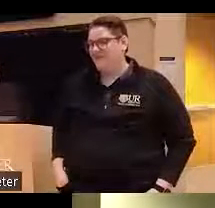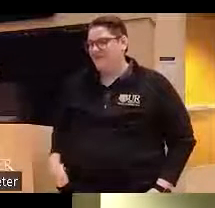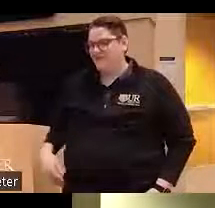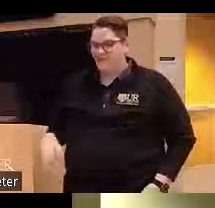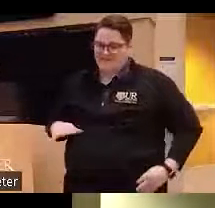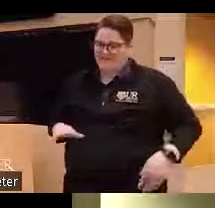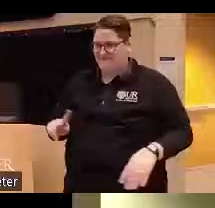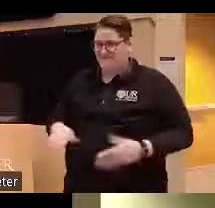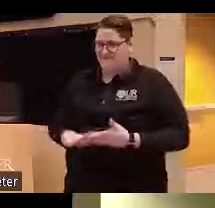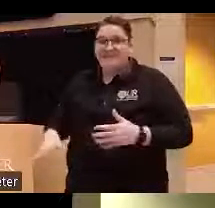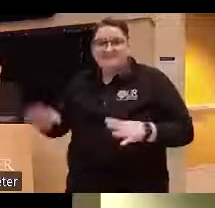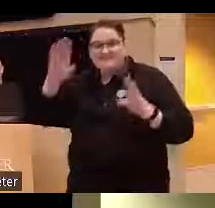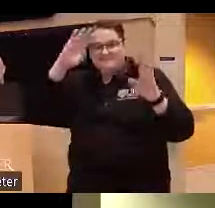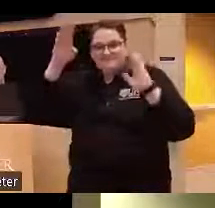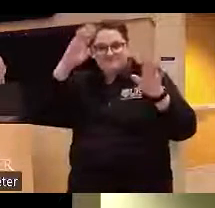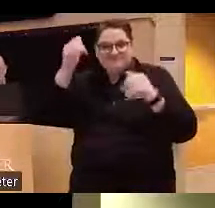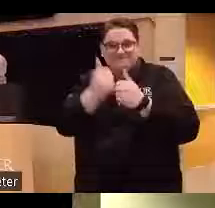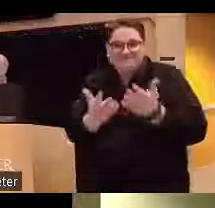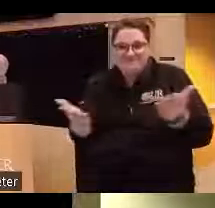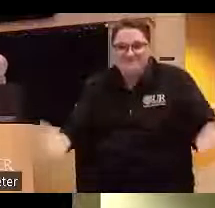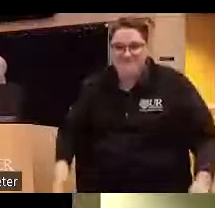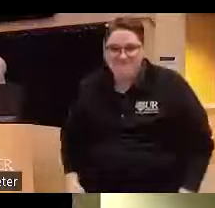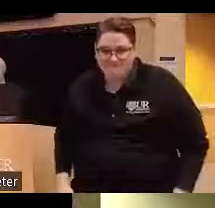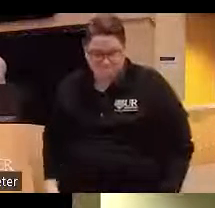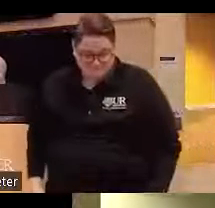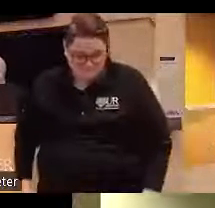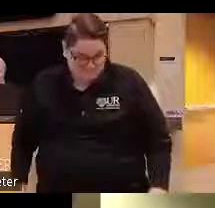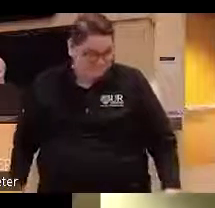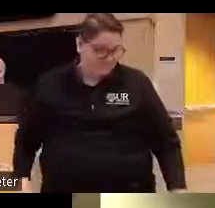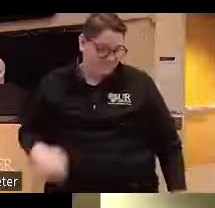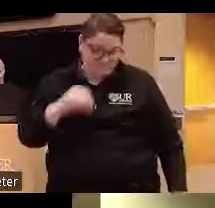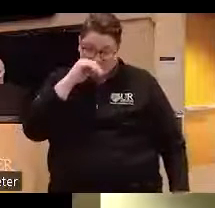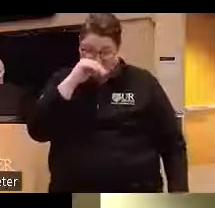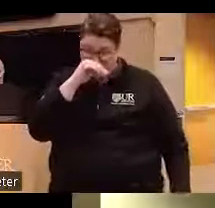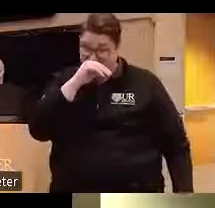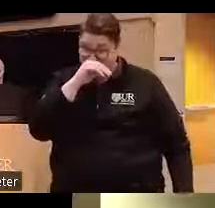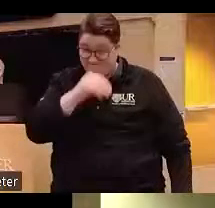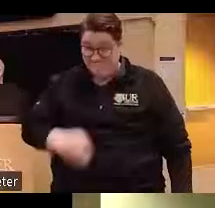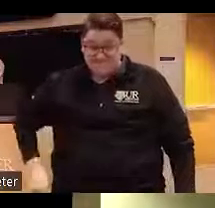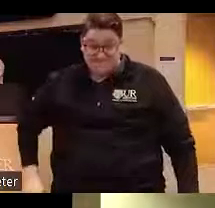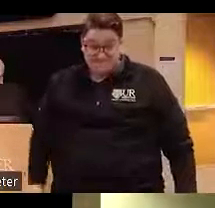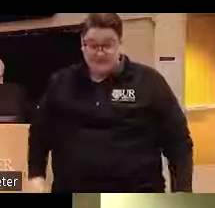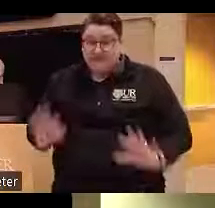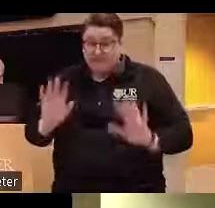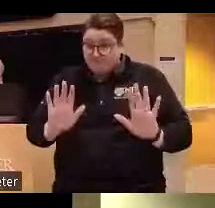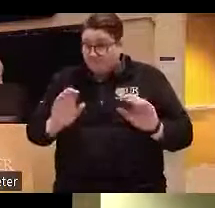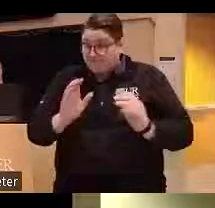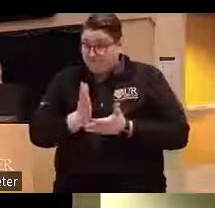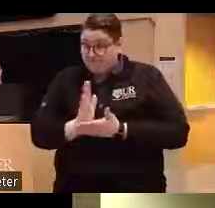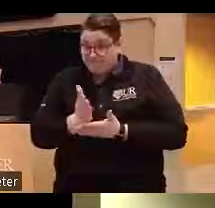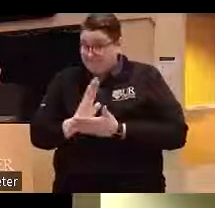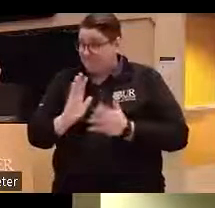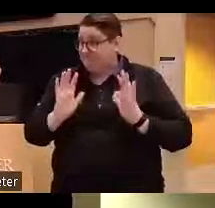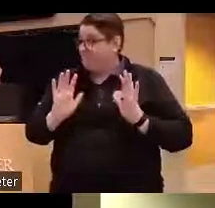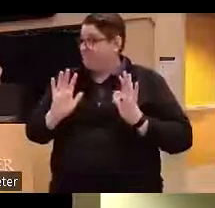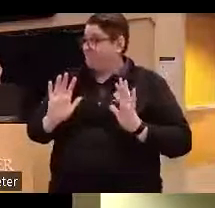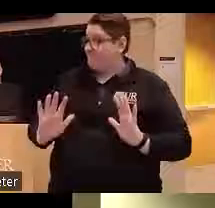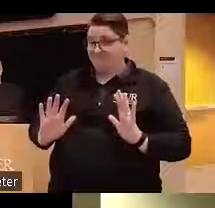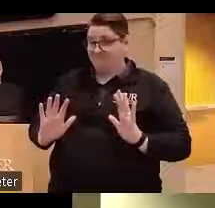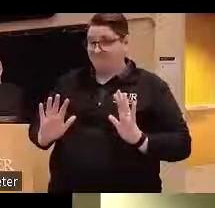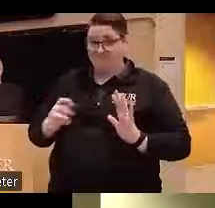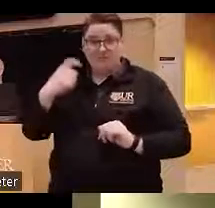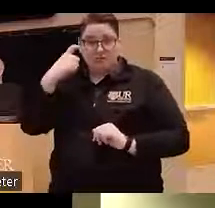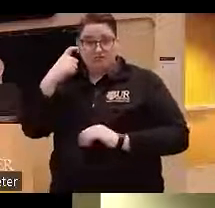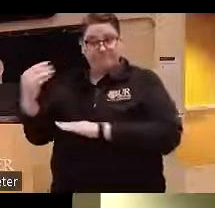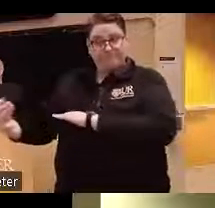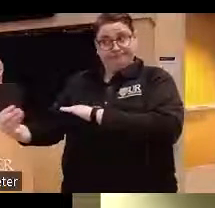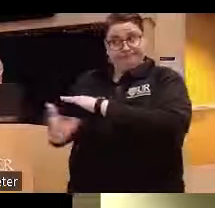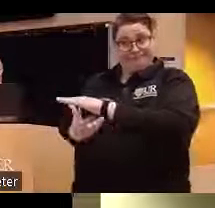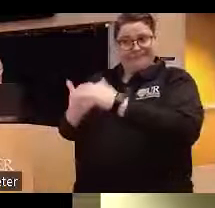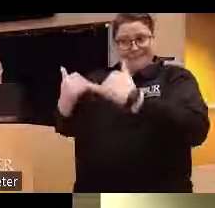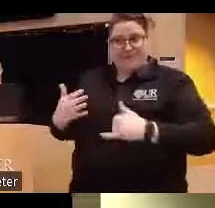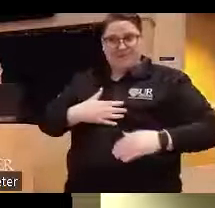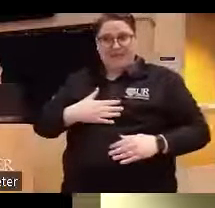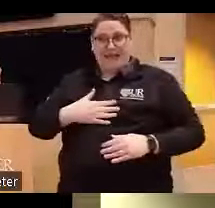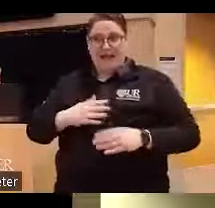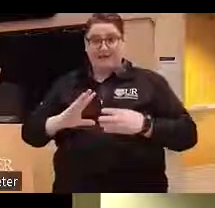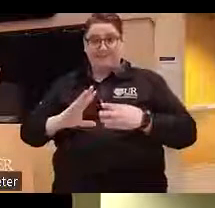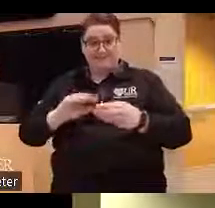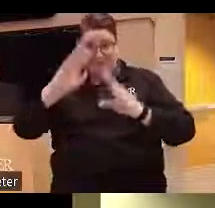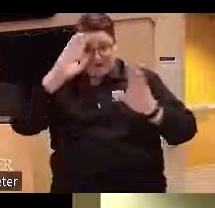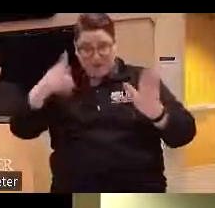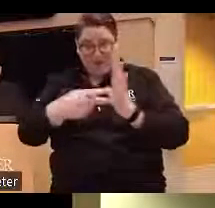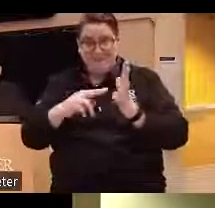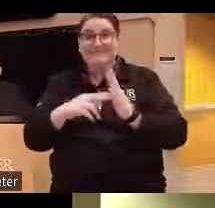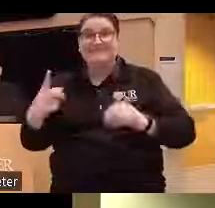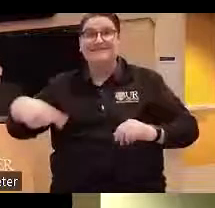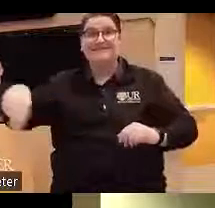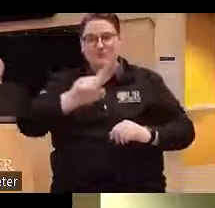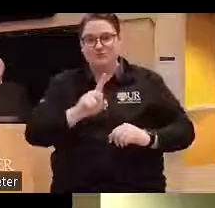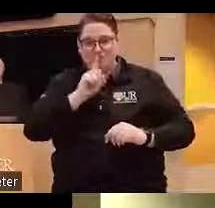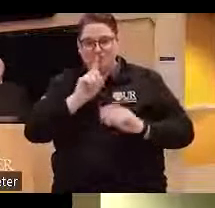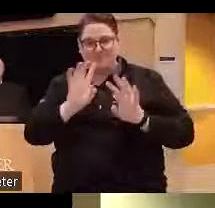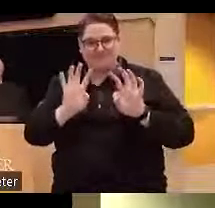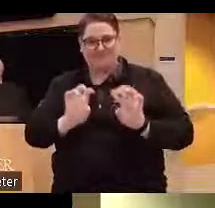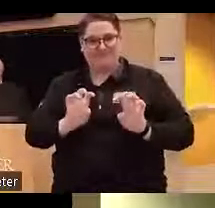everybody all right that is the official cue to cease all conversation all right so uh welcome